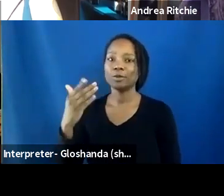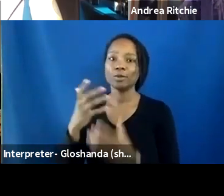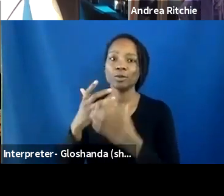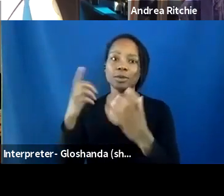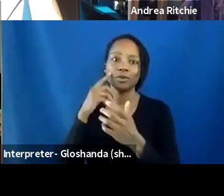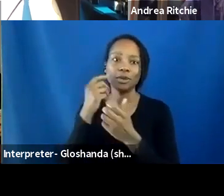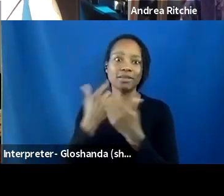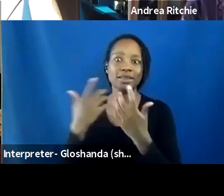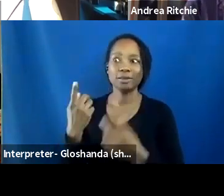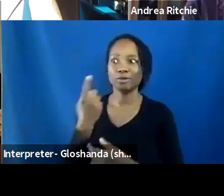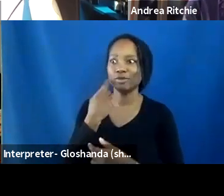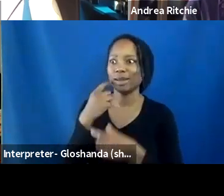Who wants to go next.